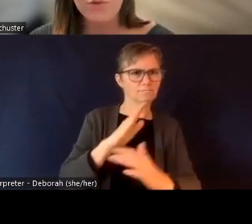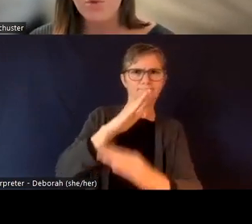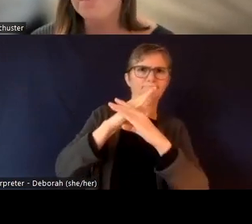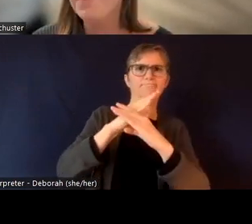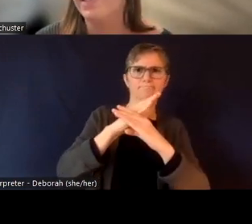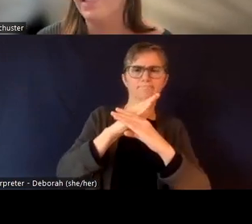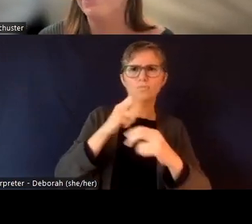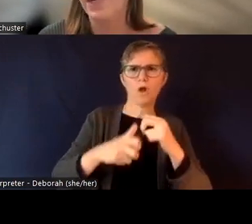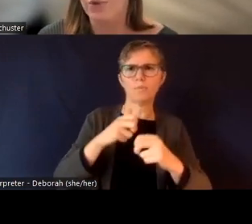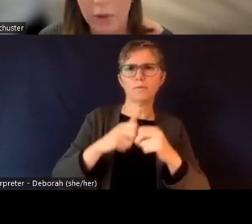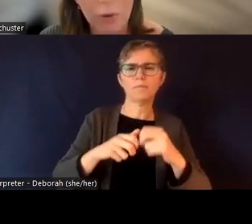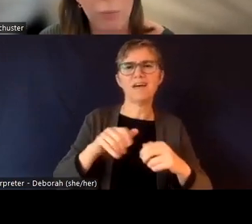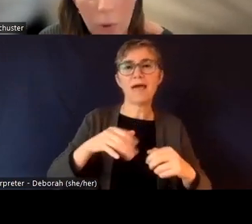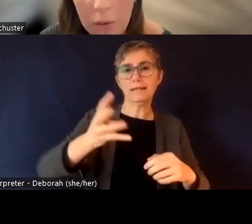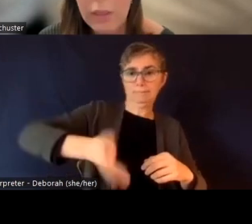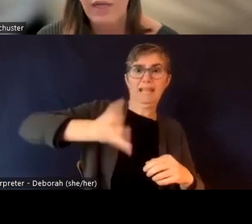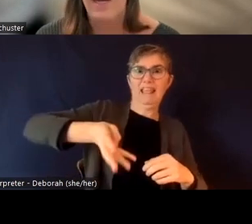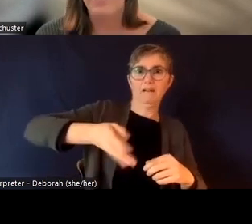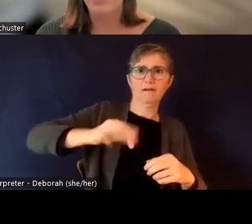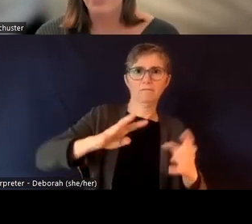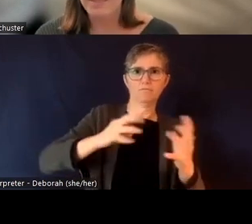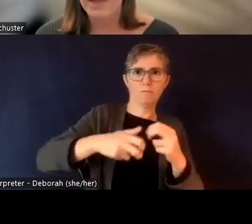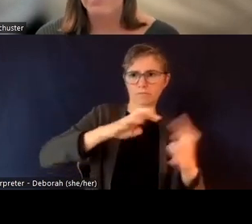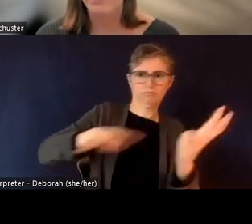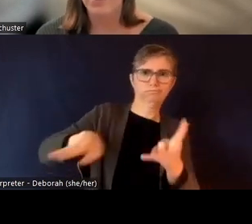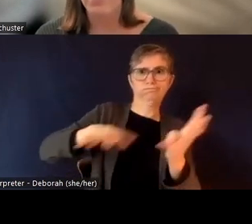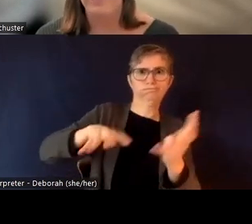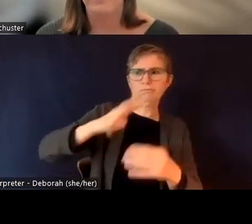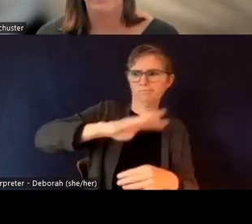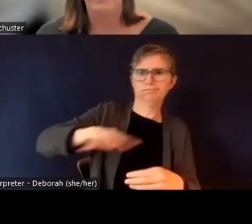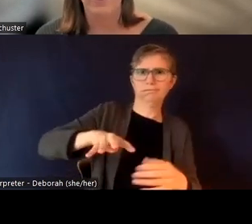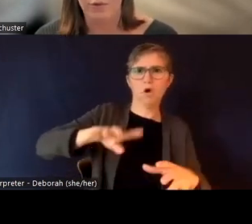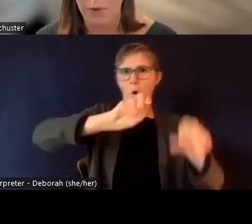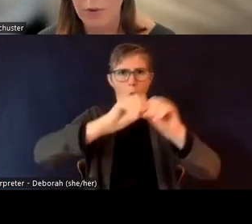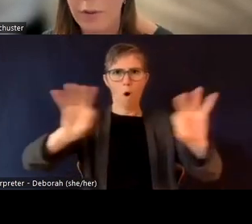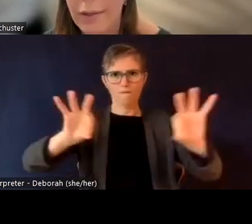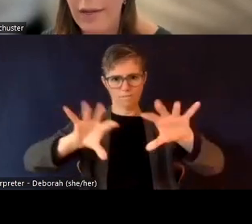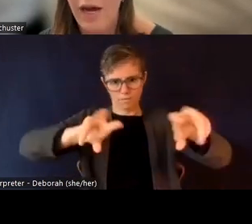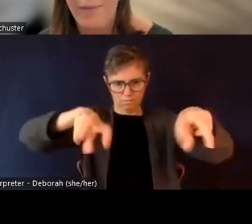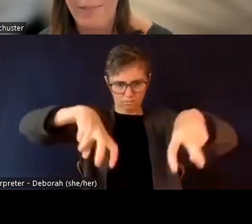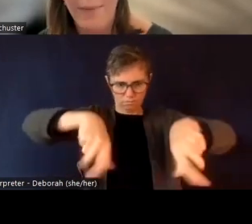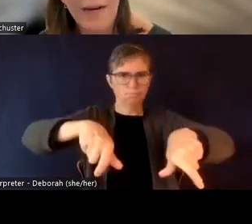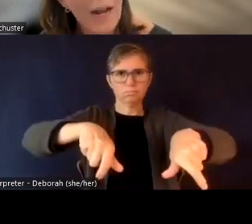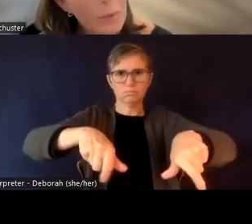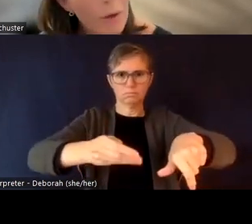Schools play a very critical role in shaping mental, physical, and social growth. And I would